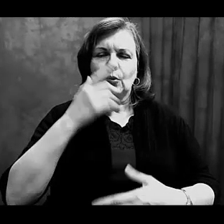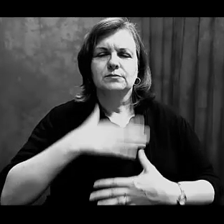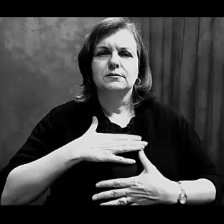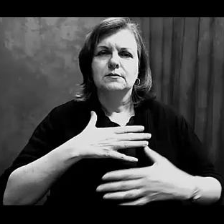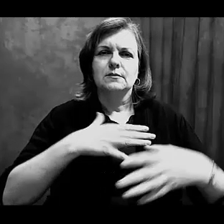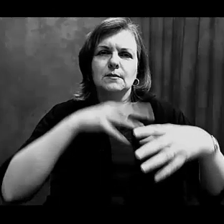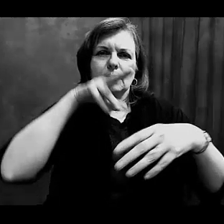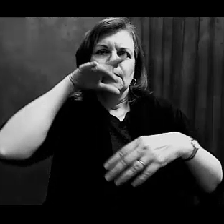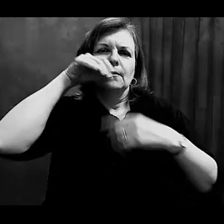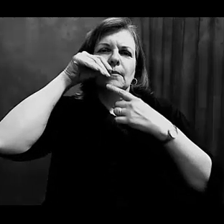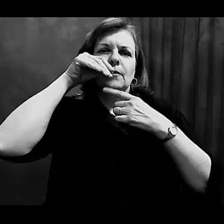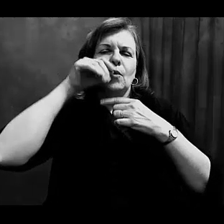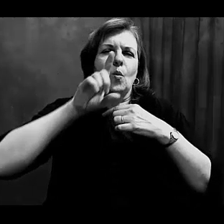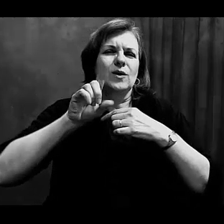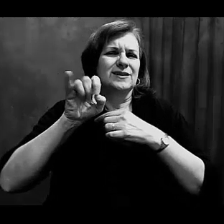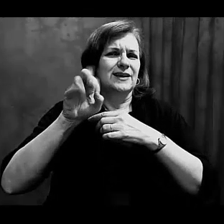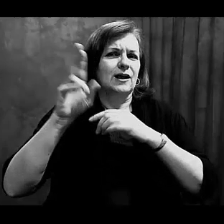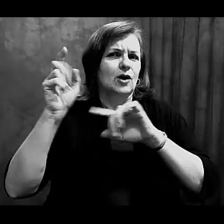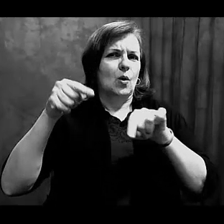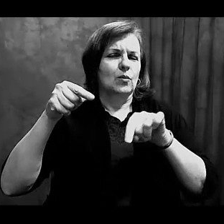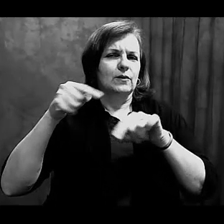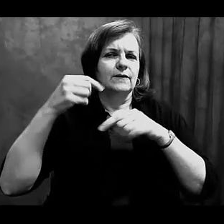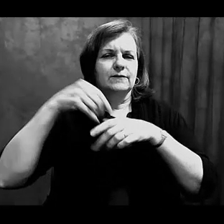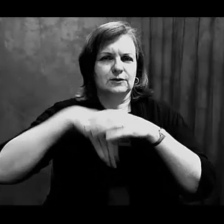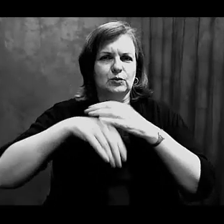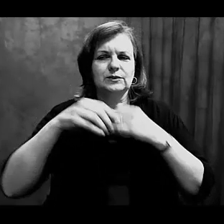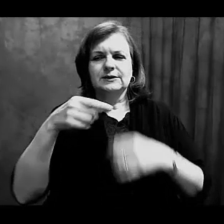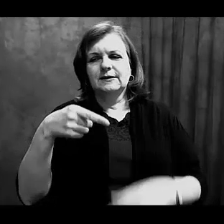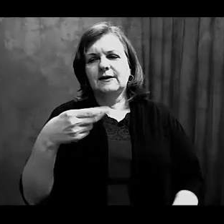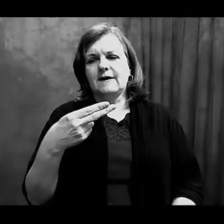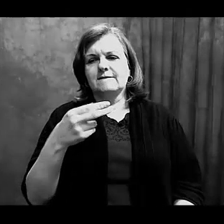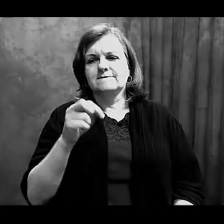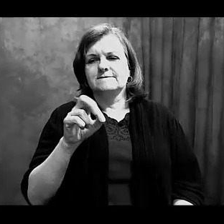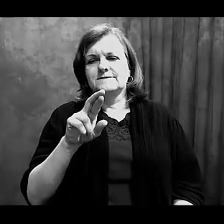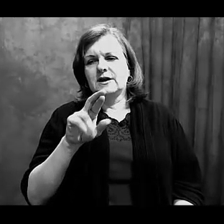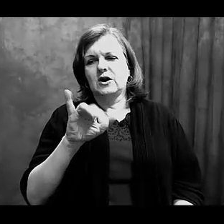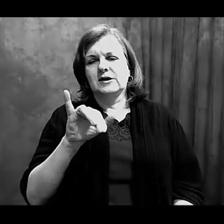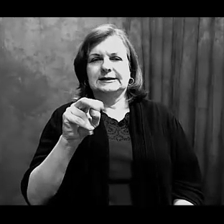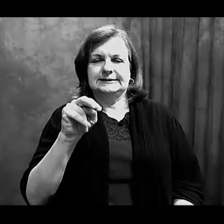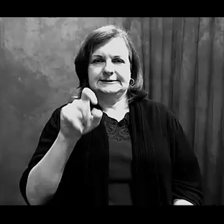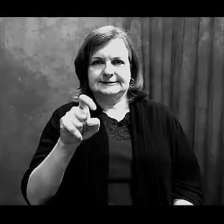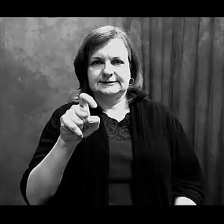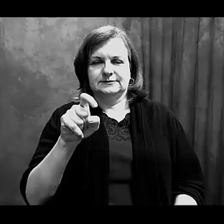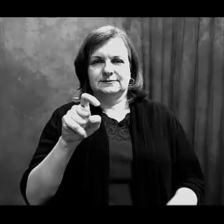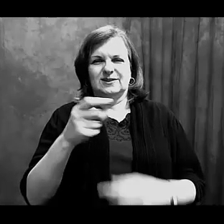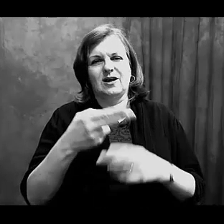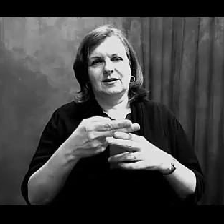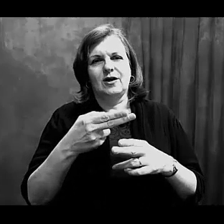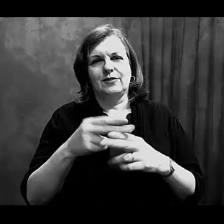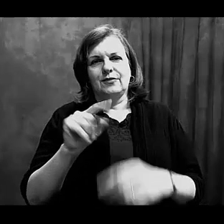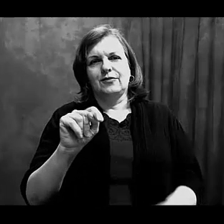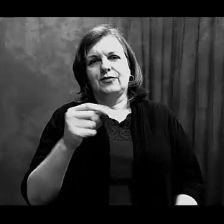where does that air so!?!? It goes in to your pharynx, also known as your throat!